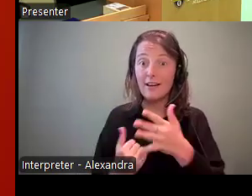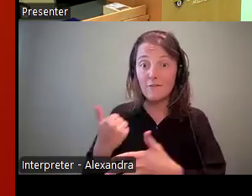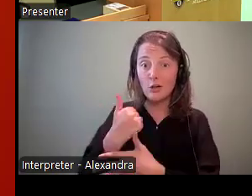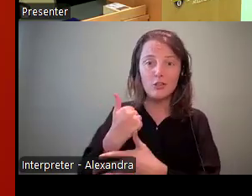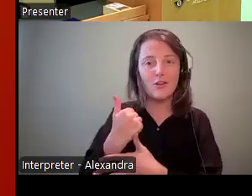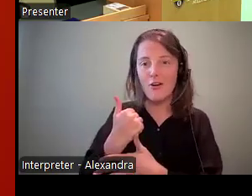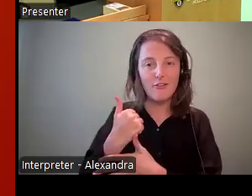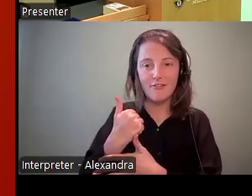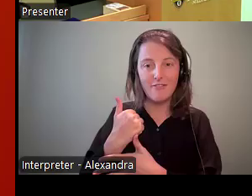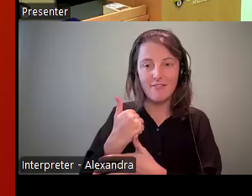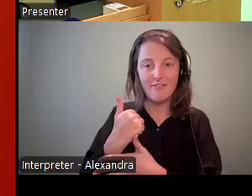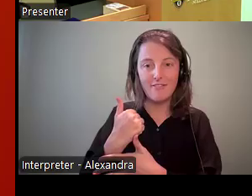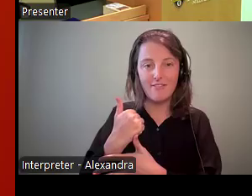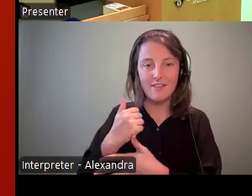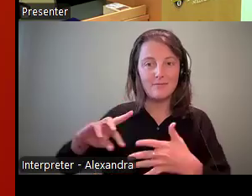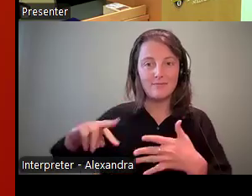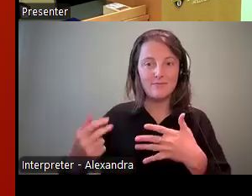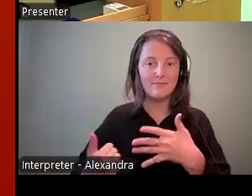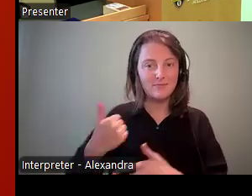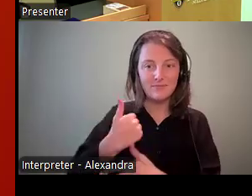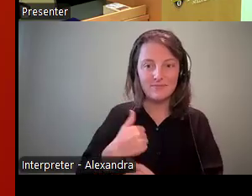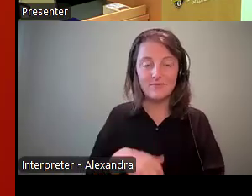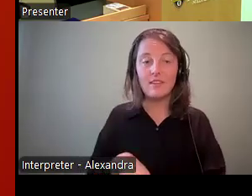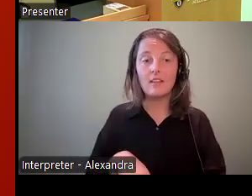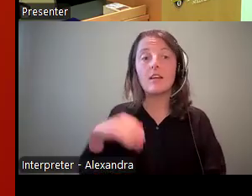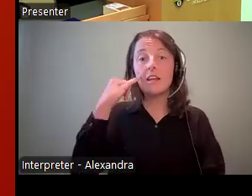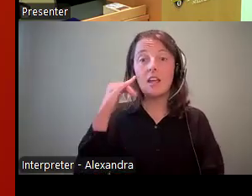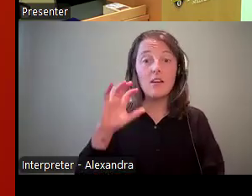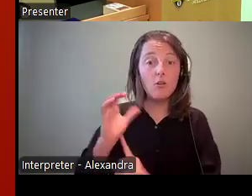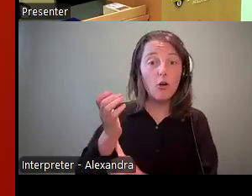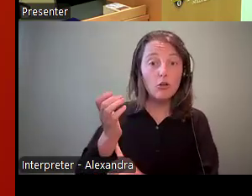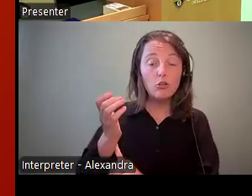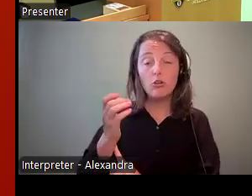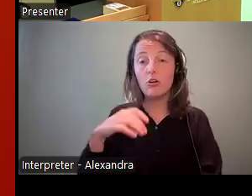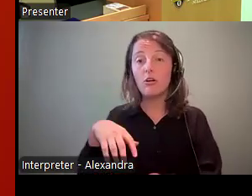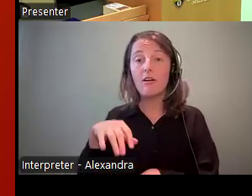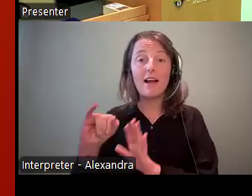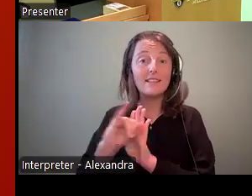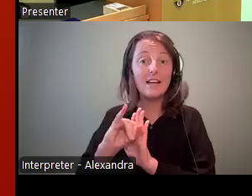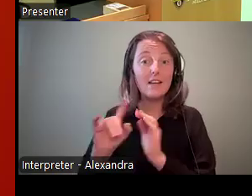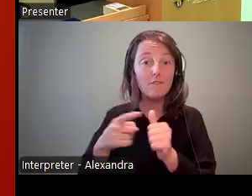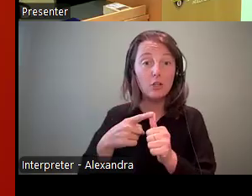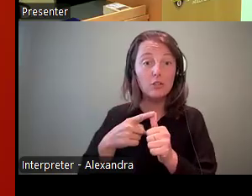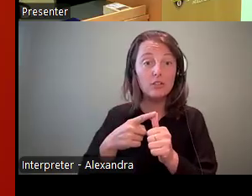instead of saying resistant, we'd say we call it perhaps a safety boundary.